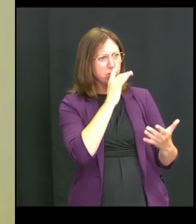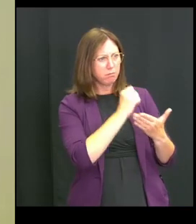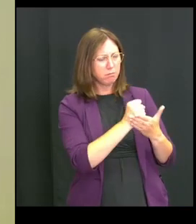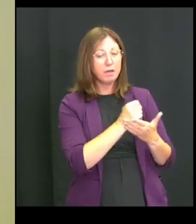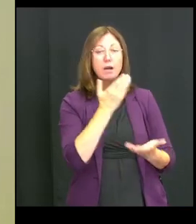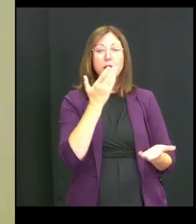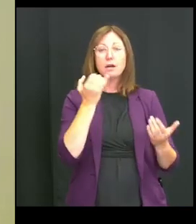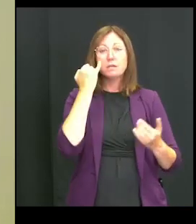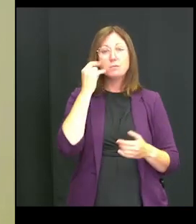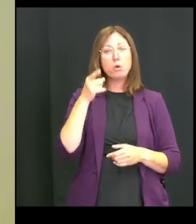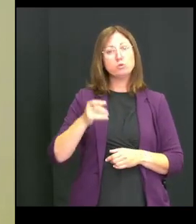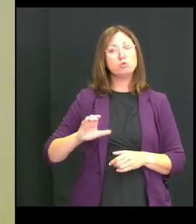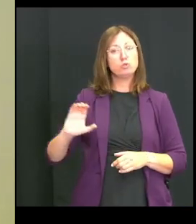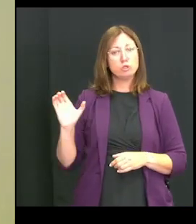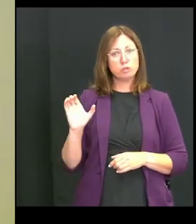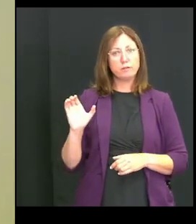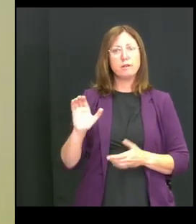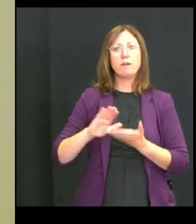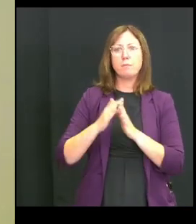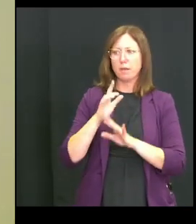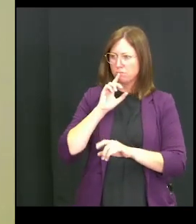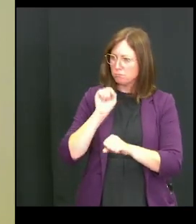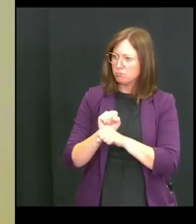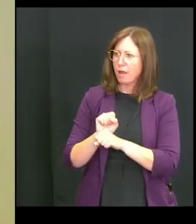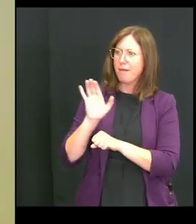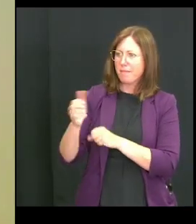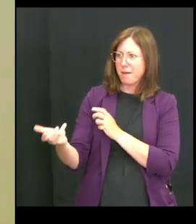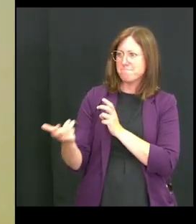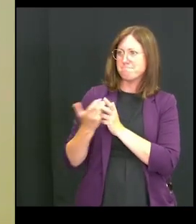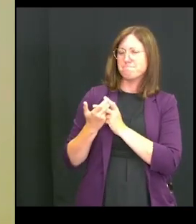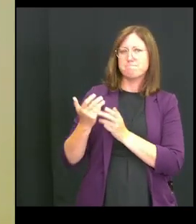and suddenly you have a truly Conservative party like the Reform party.